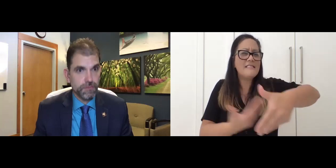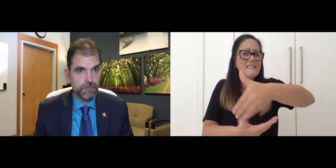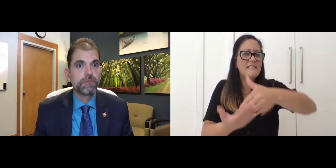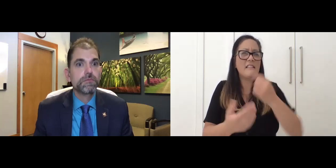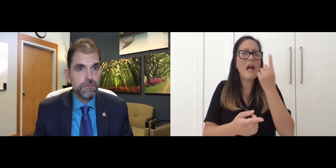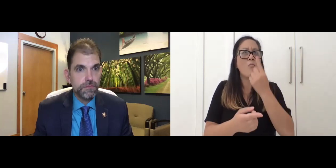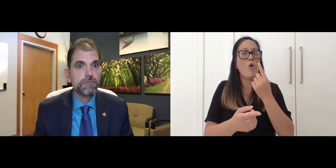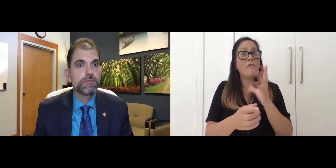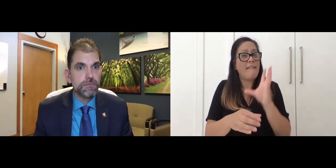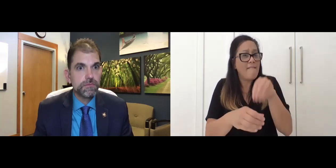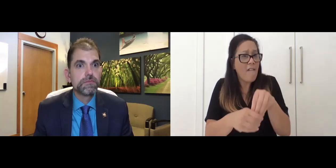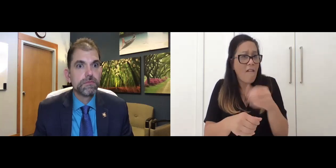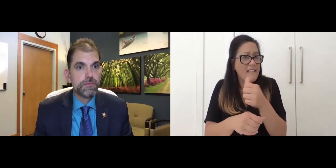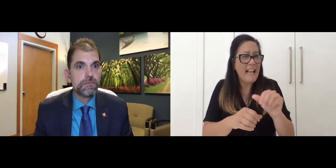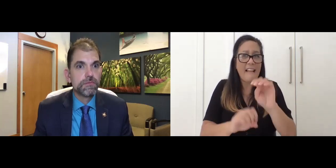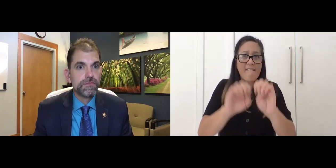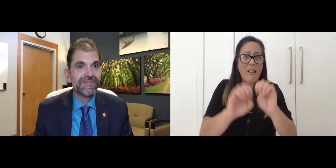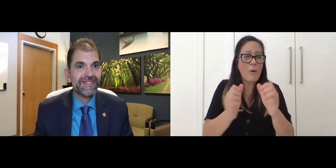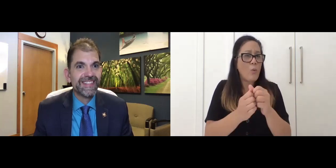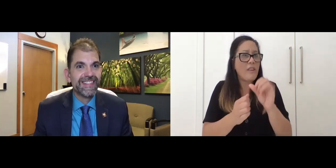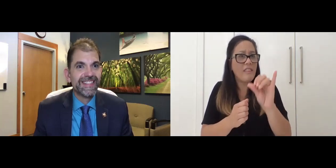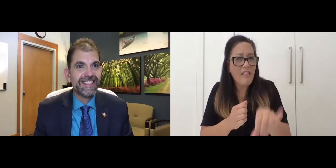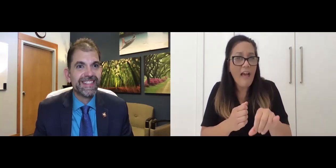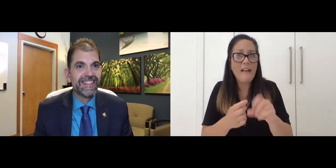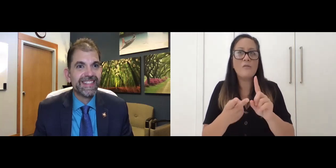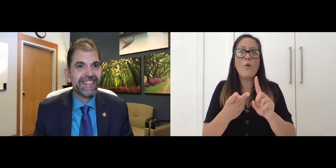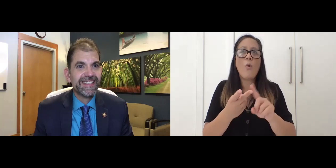of hearing people. Have you been involved in any sort of